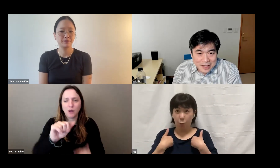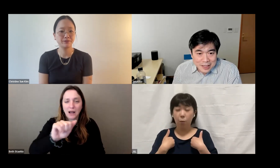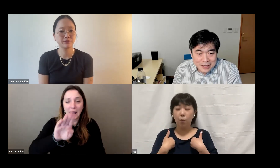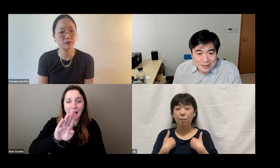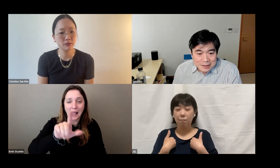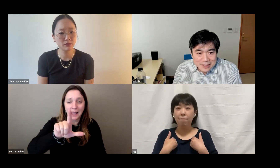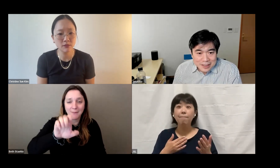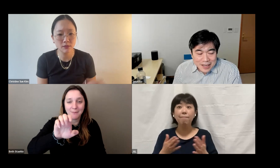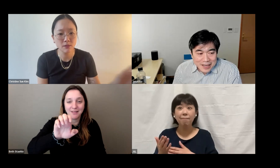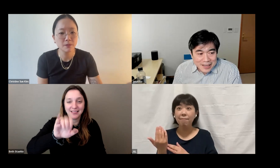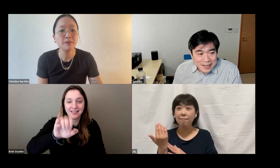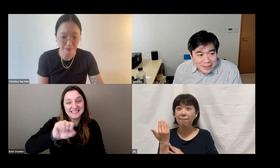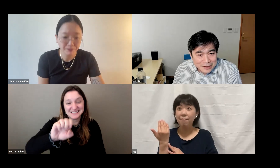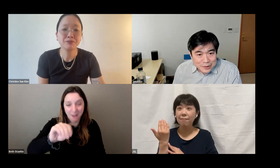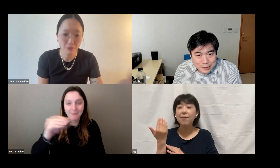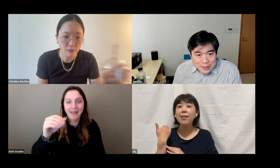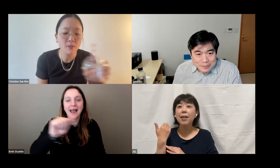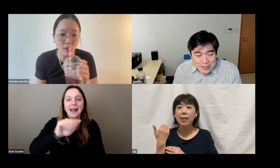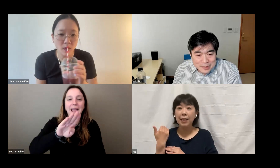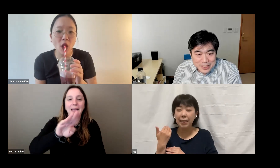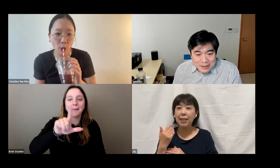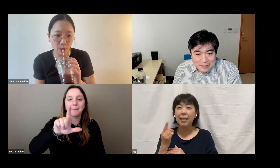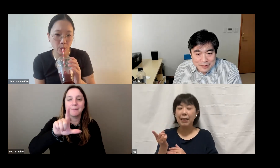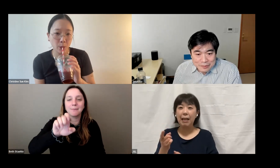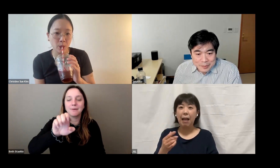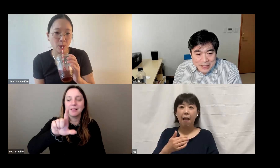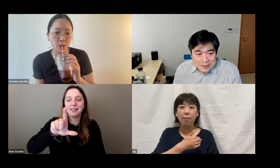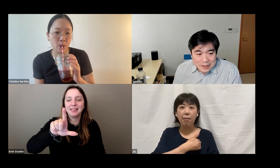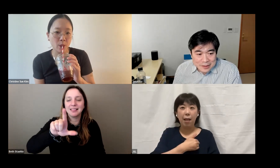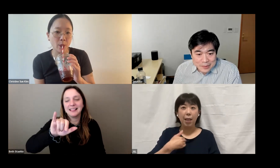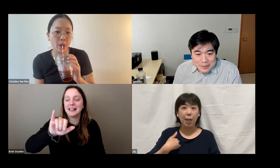and I kind of know what it means, but I think for everybody, maybe